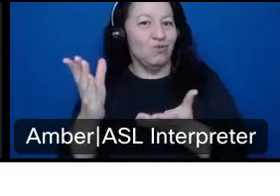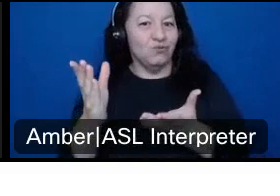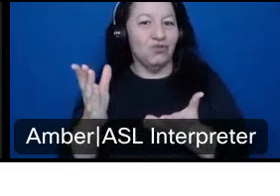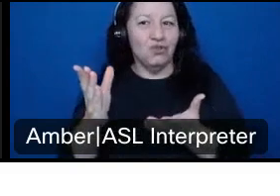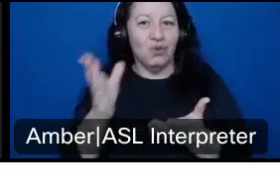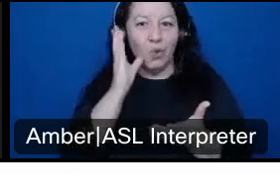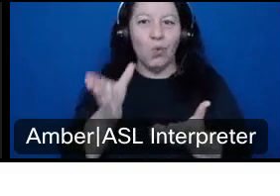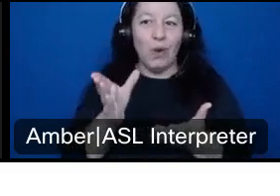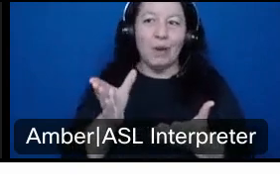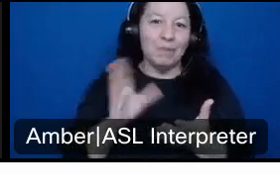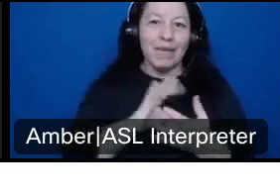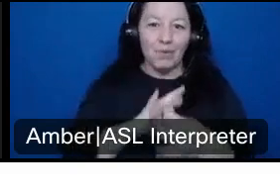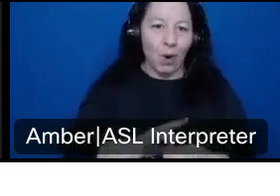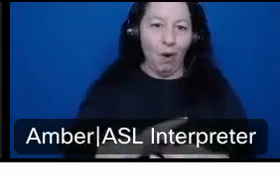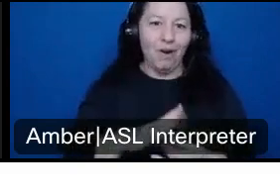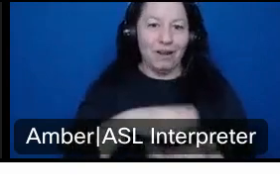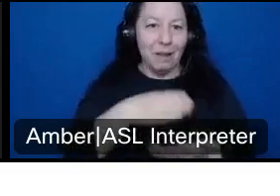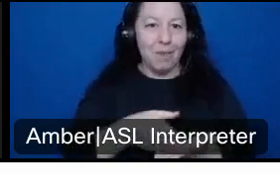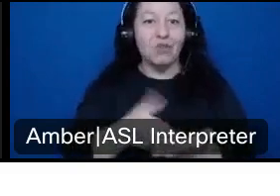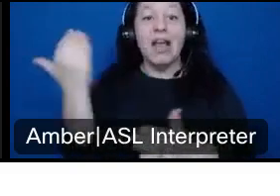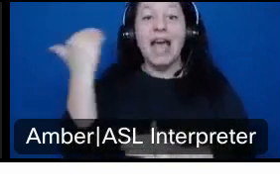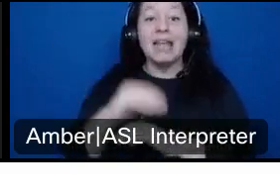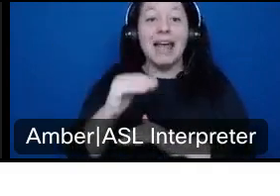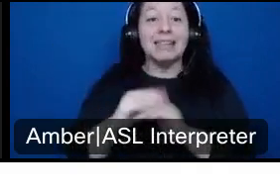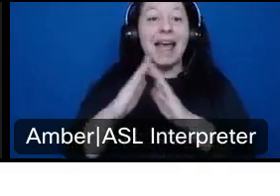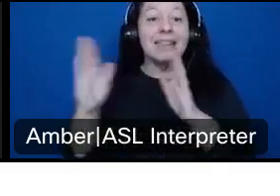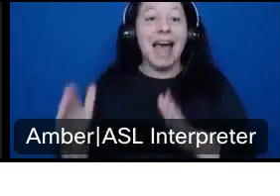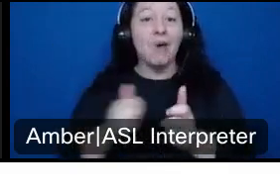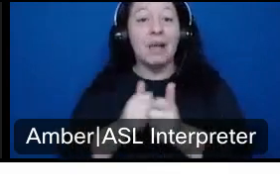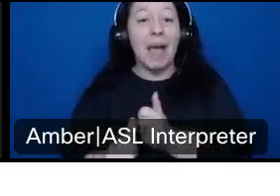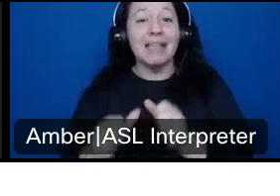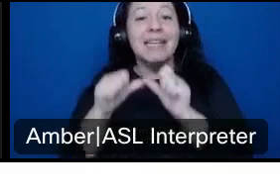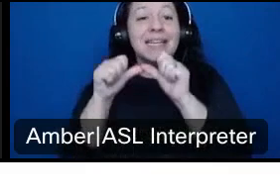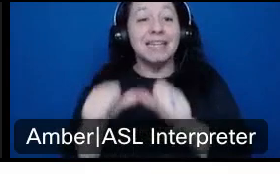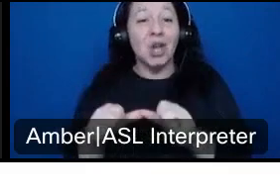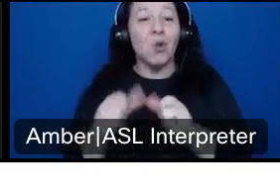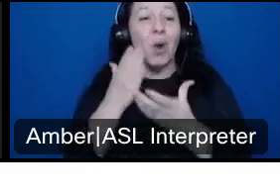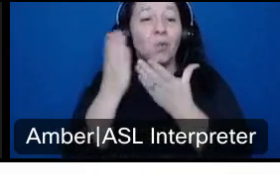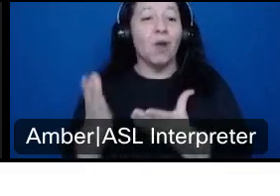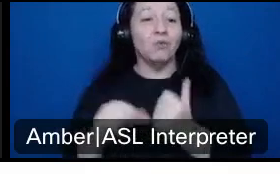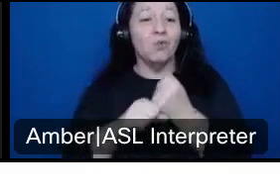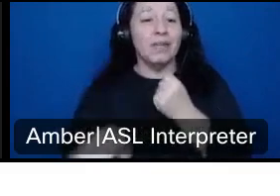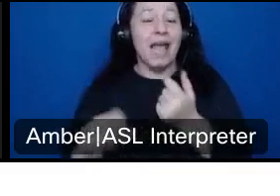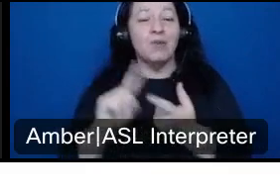And last night the House passed continuing resolution, extending to December 23rd to allow for. allow for